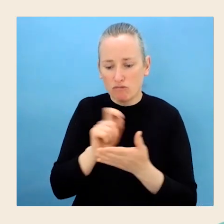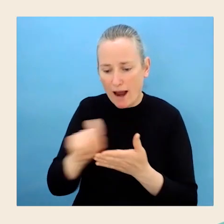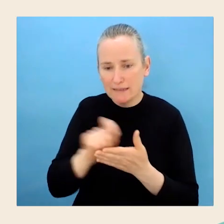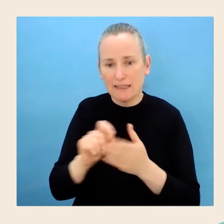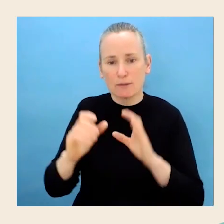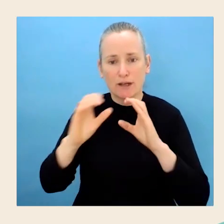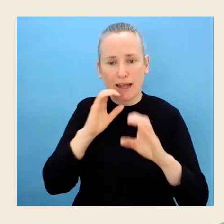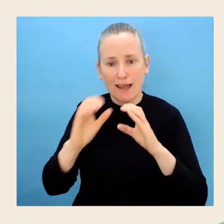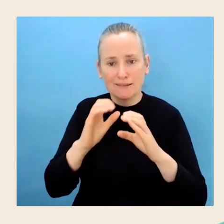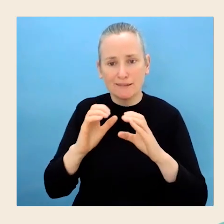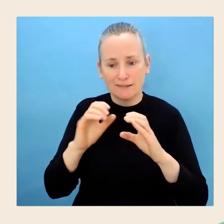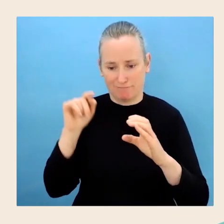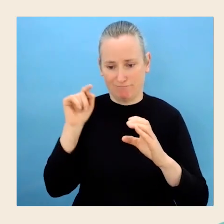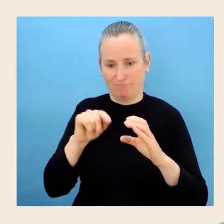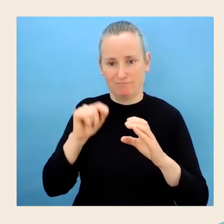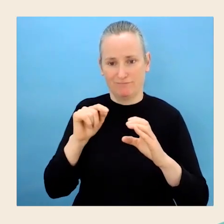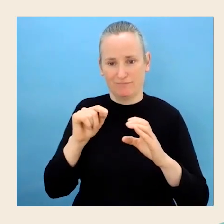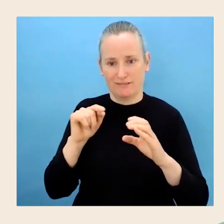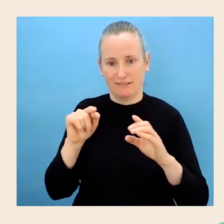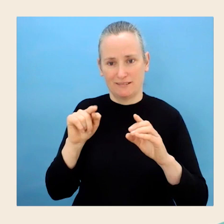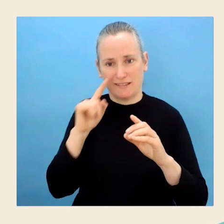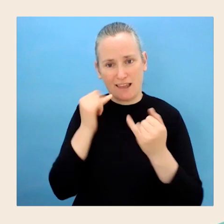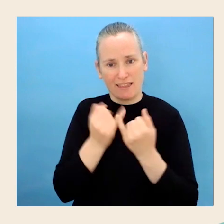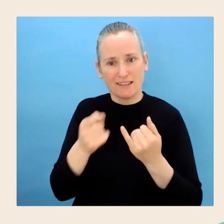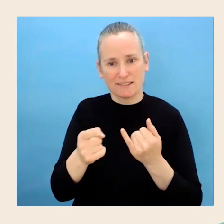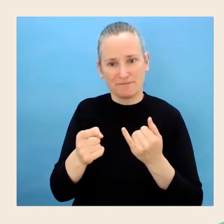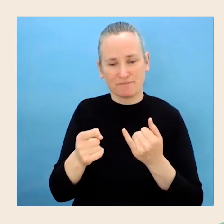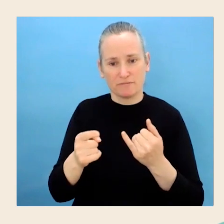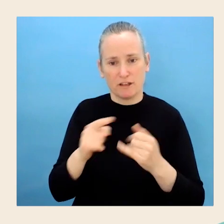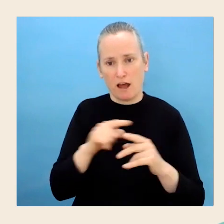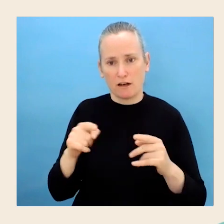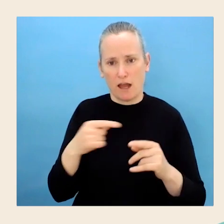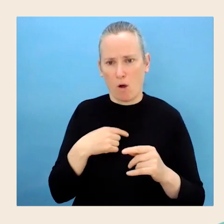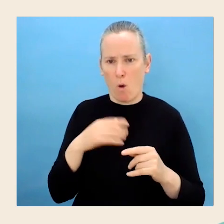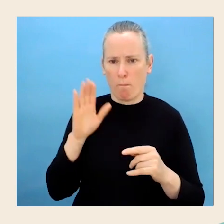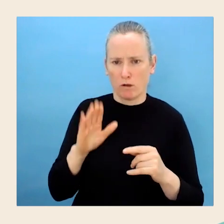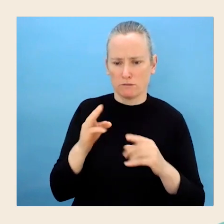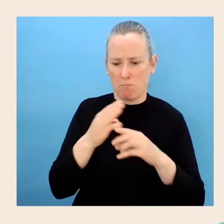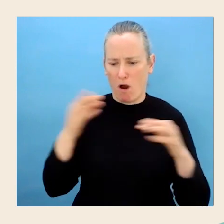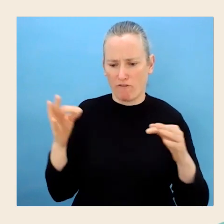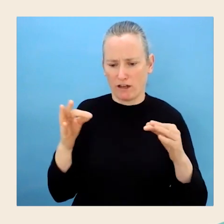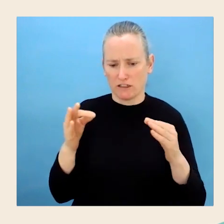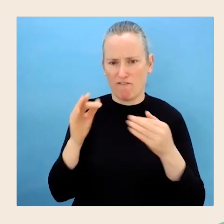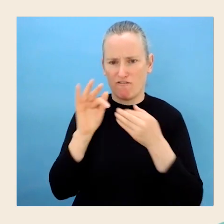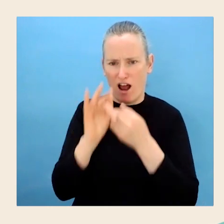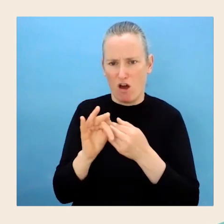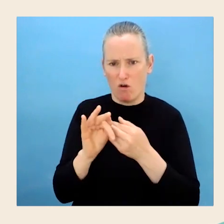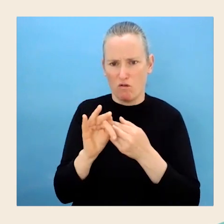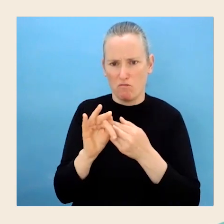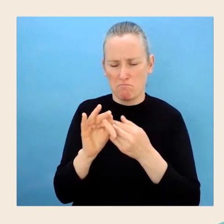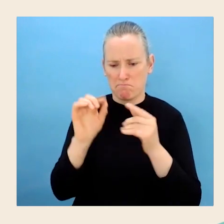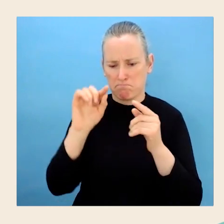rather than something that's not normative? Why can’t it be seen as radical and avant garde